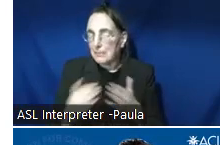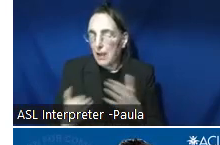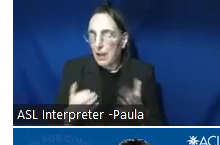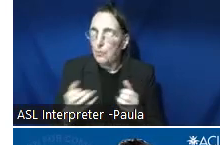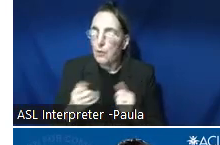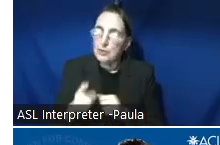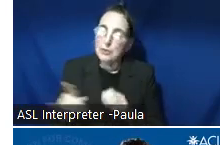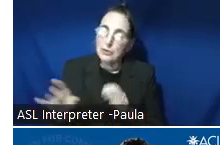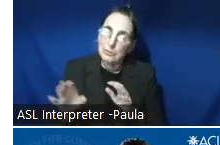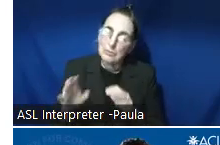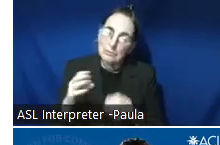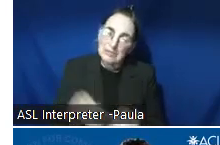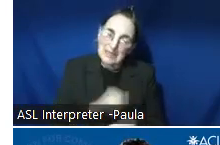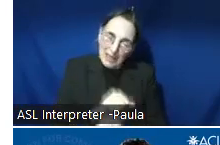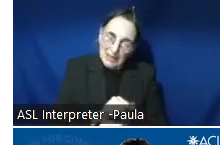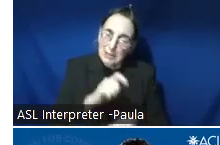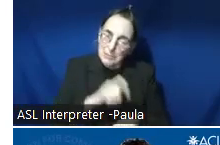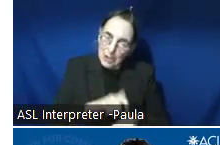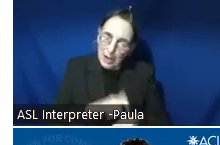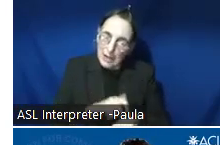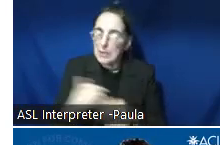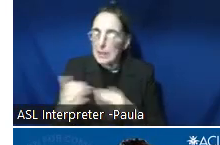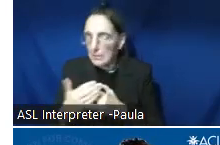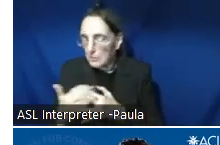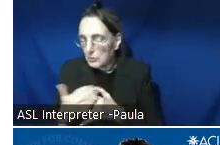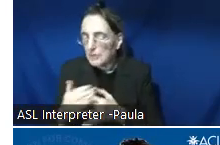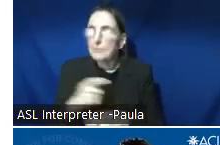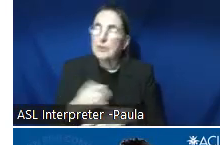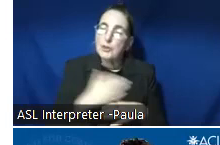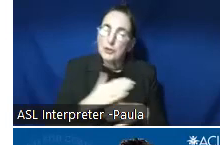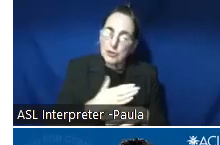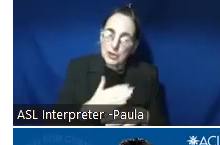time in between sessions to read from their learnings and share with others